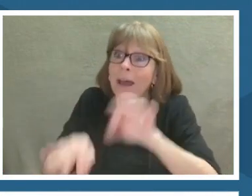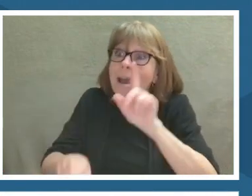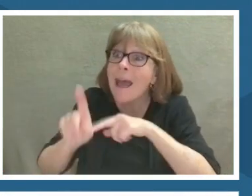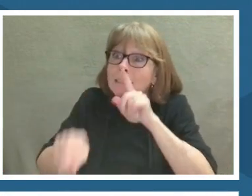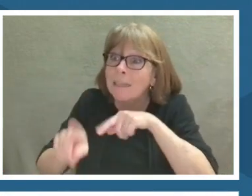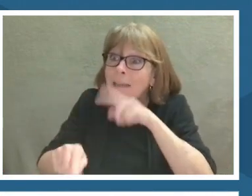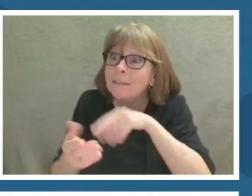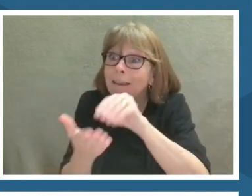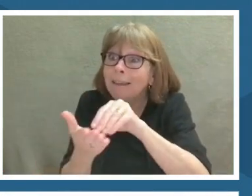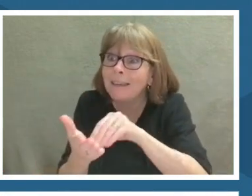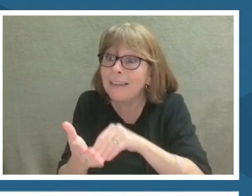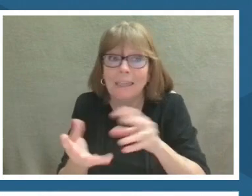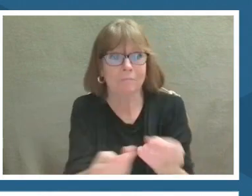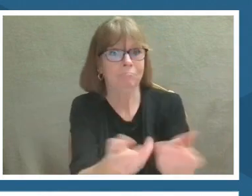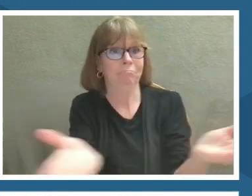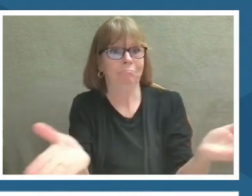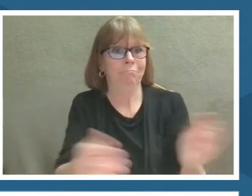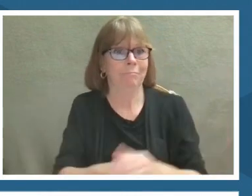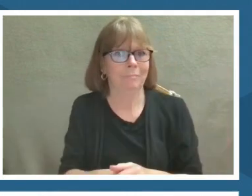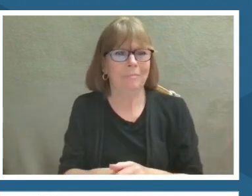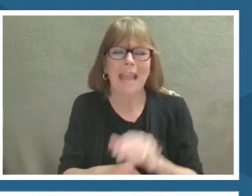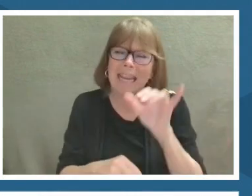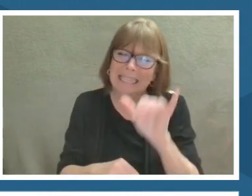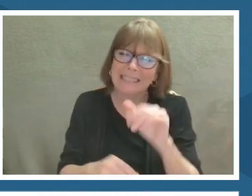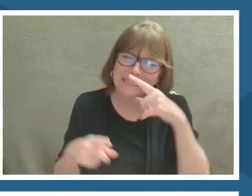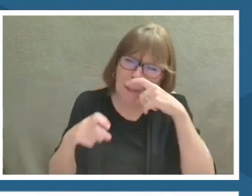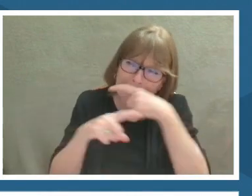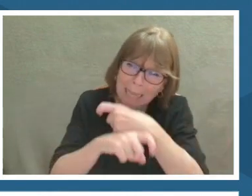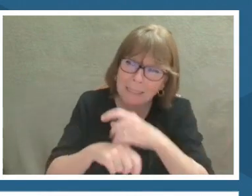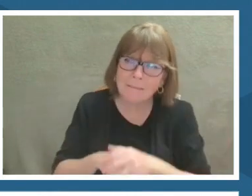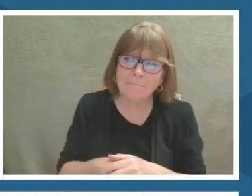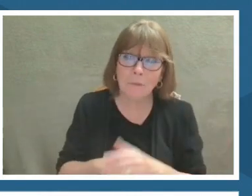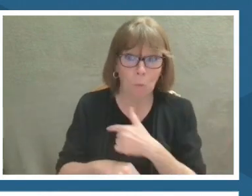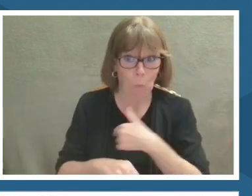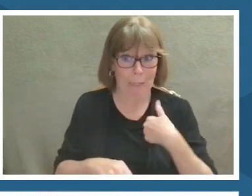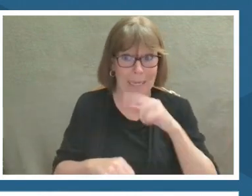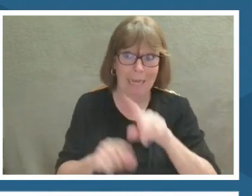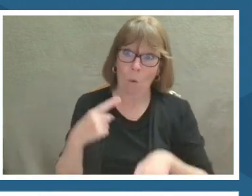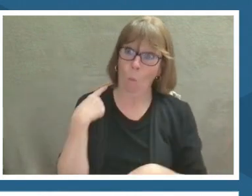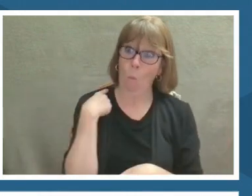get into whether we need individual